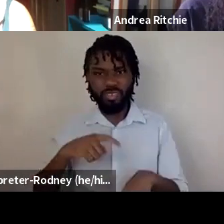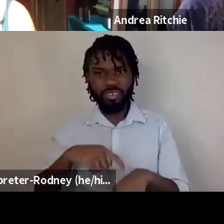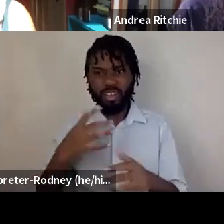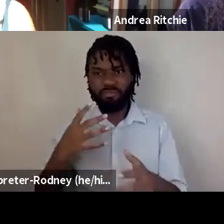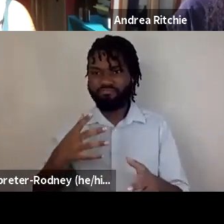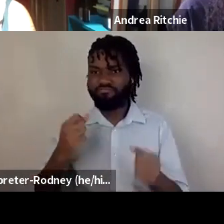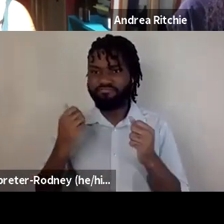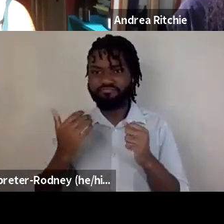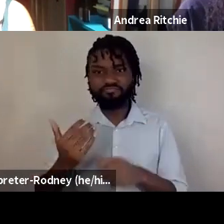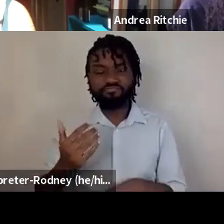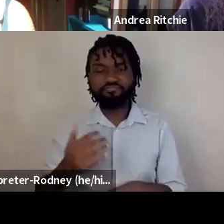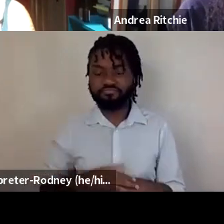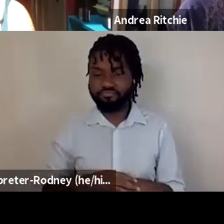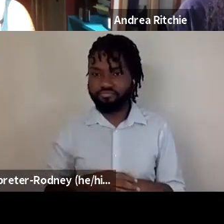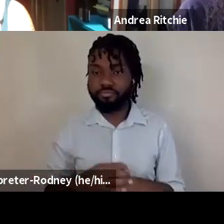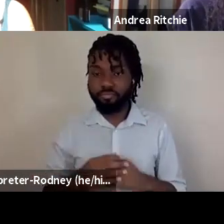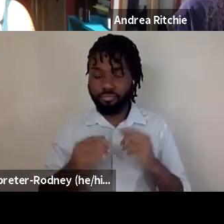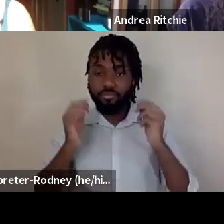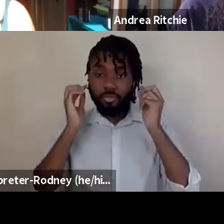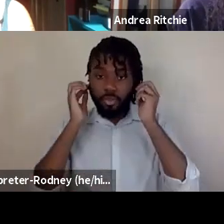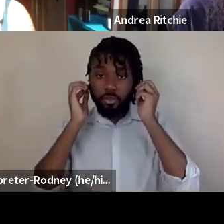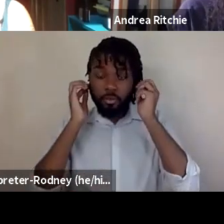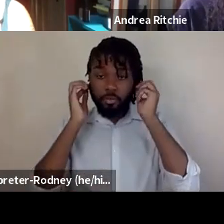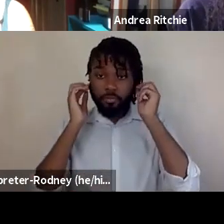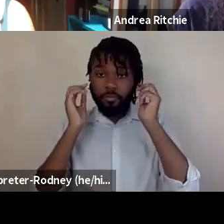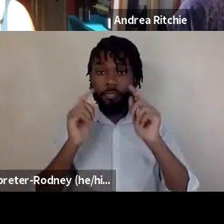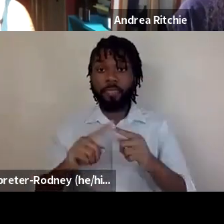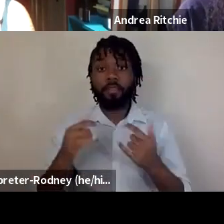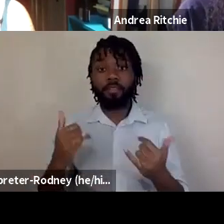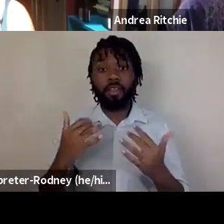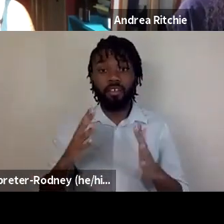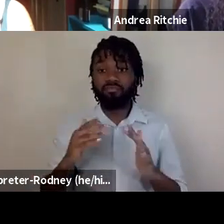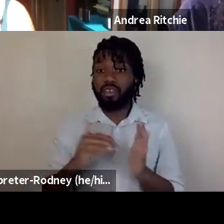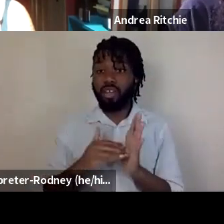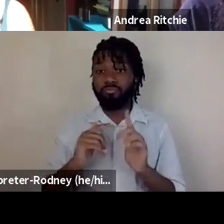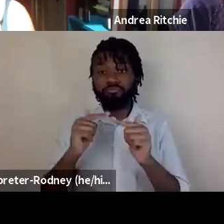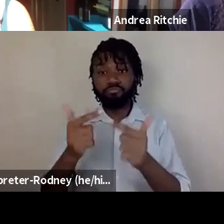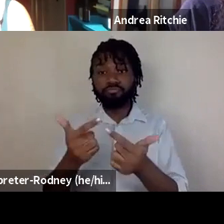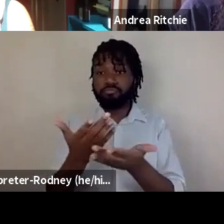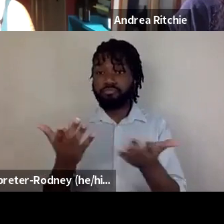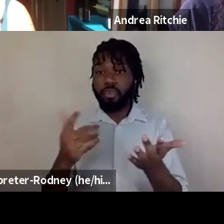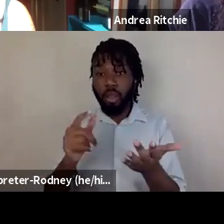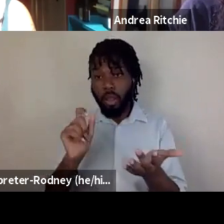So I just wanna turn the floor back over to the three of you and ask if you would